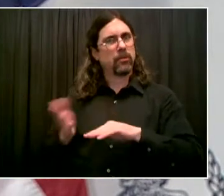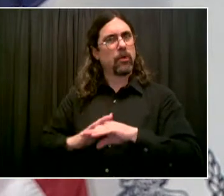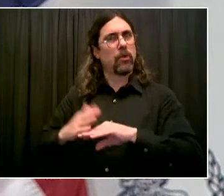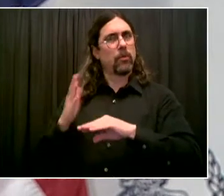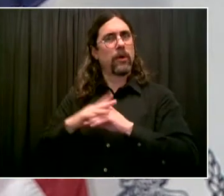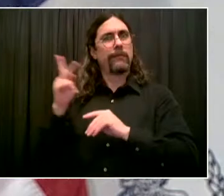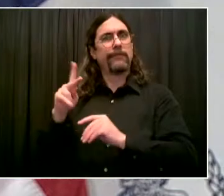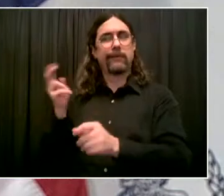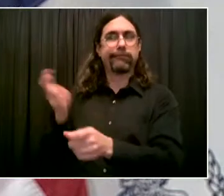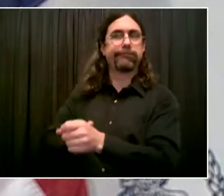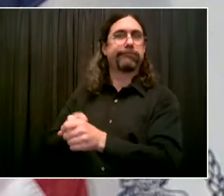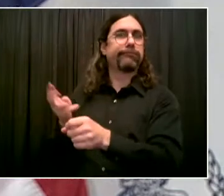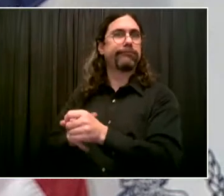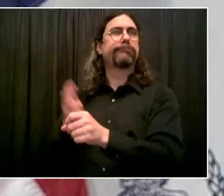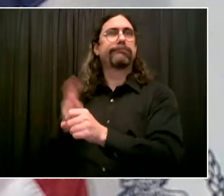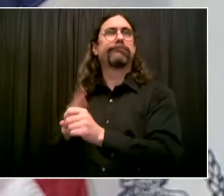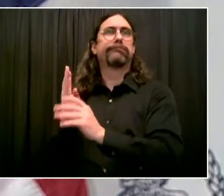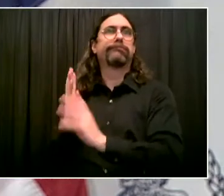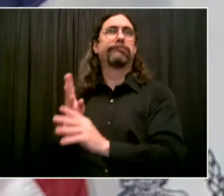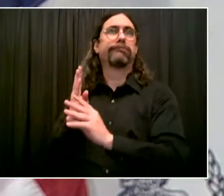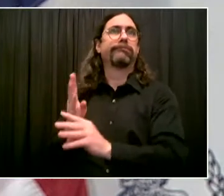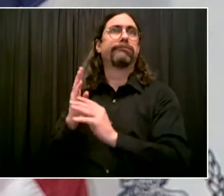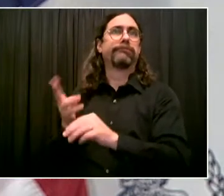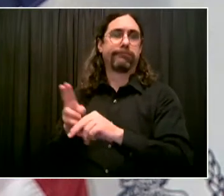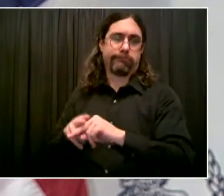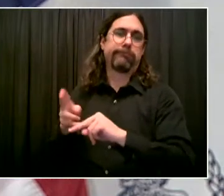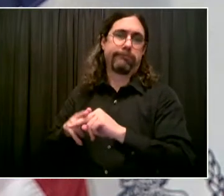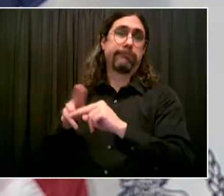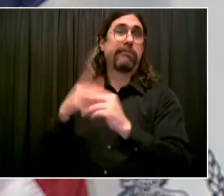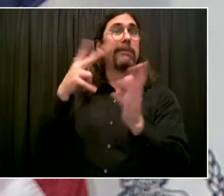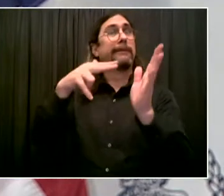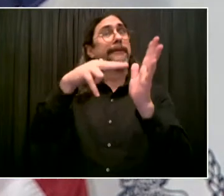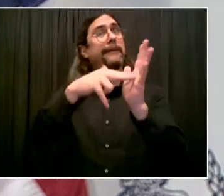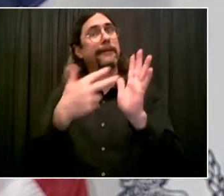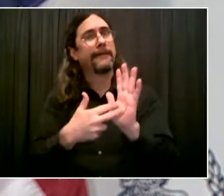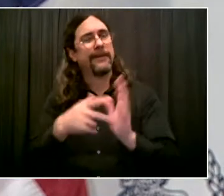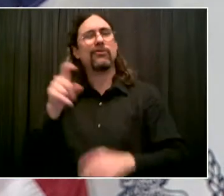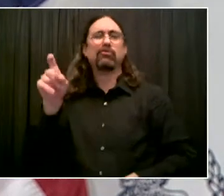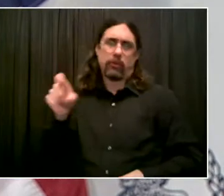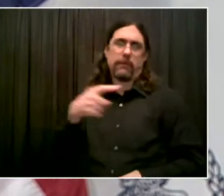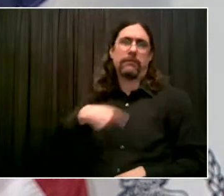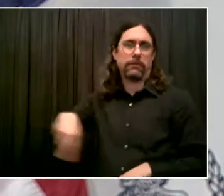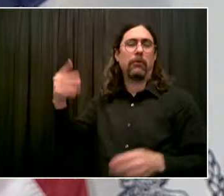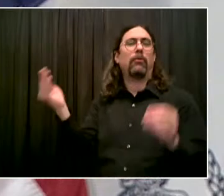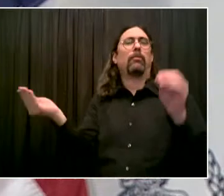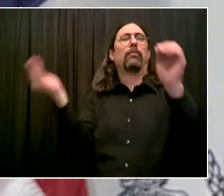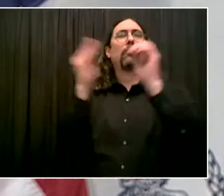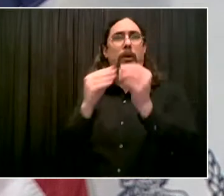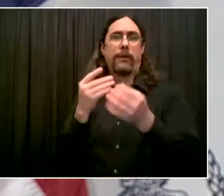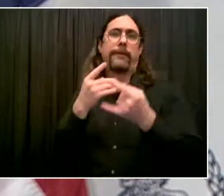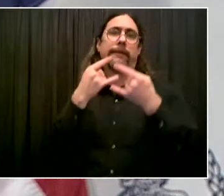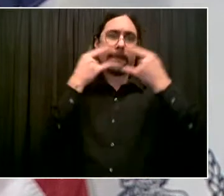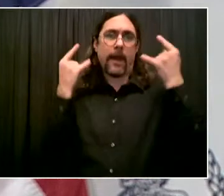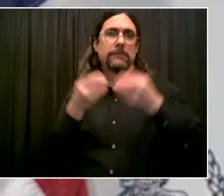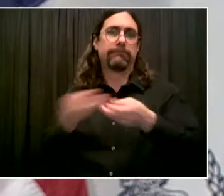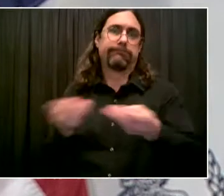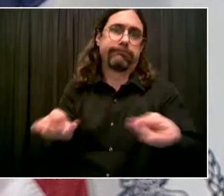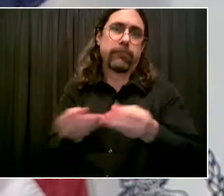E THHIGHEST POINT SINCE THE BEGINNING OF THE PANDEMIC FOR SUBWAY RIDERS, IF THAT MEANS WE NEED TO REDOUBLE OUR EFFORTS ON MASS